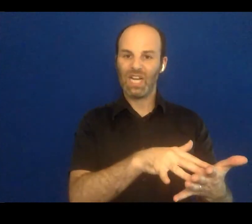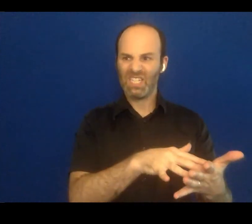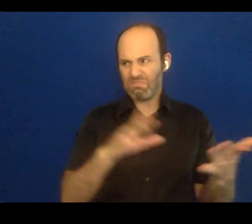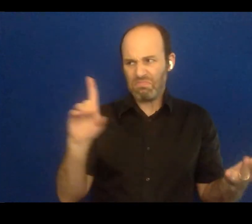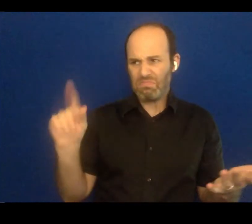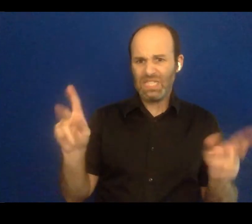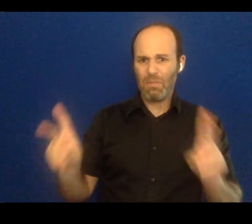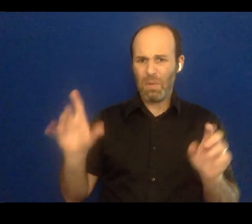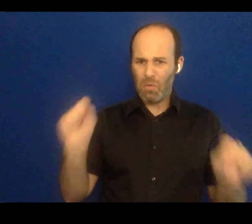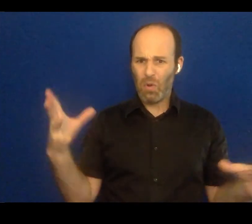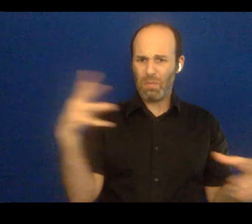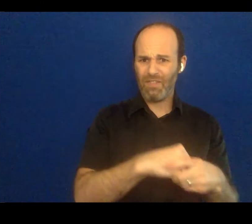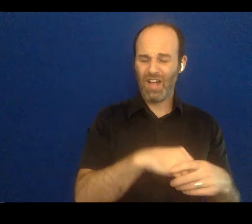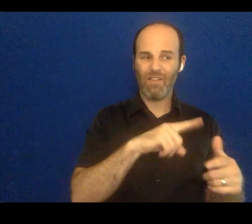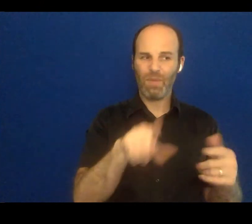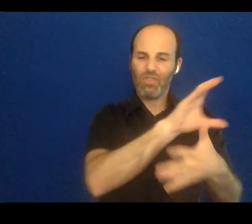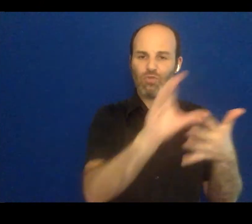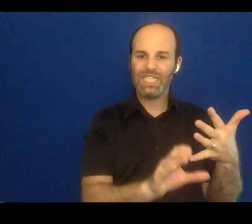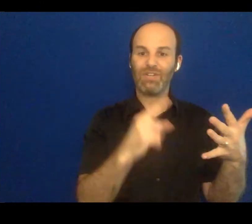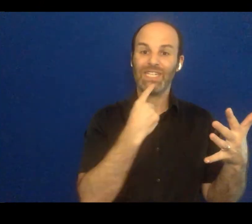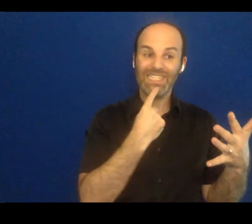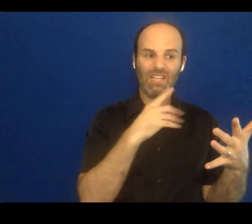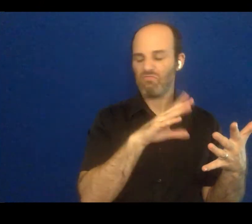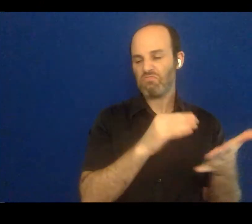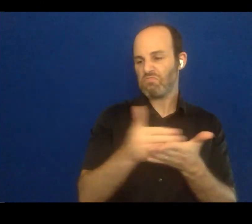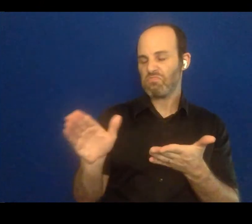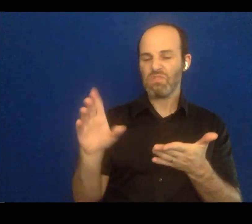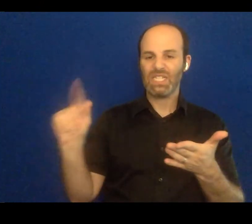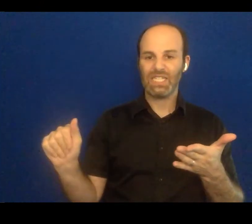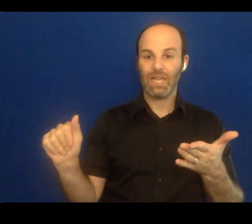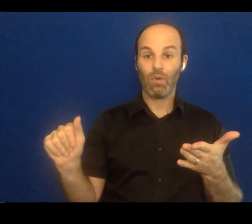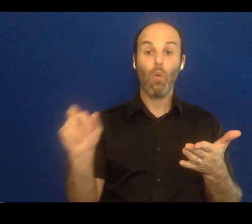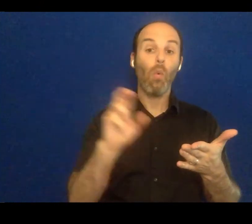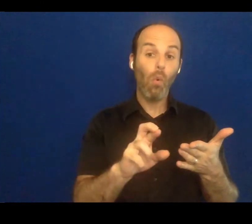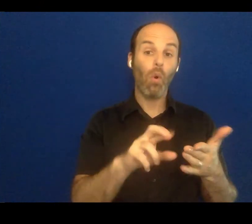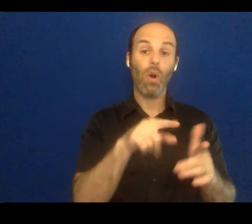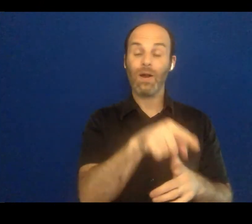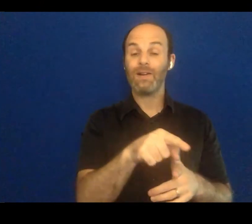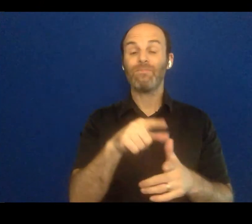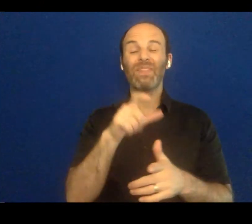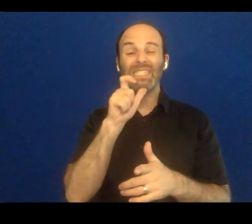HAVE DISABLED PEOPLE IN THE STUDY. OR THEY ARE NOT LISTED OUT SPECIFICALLY IN THE CRITERIA BUT